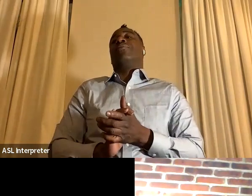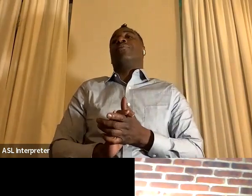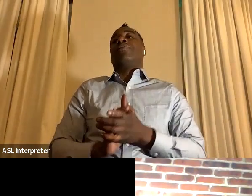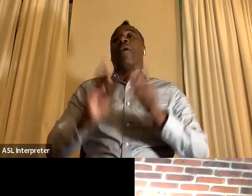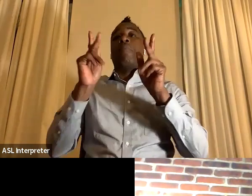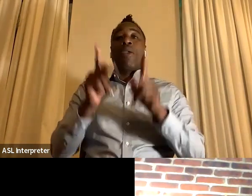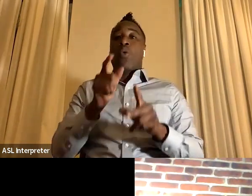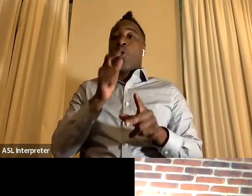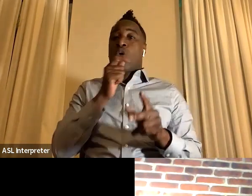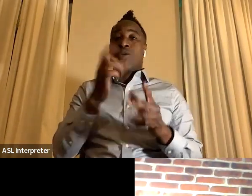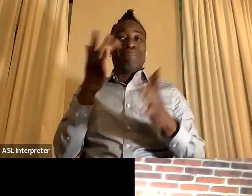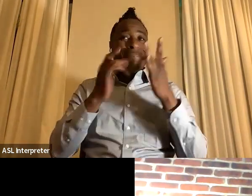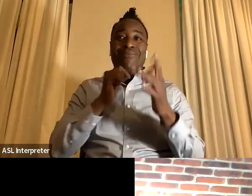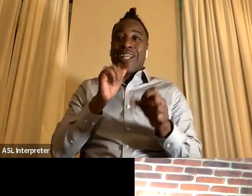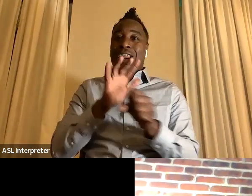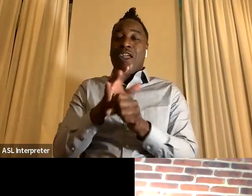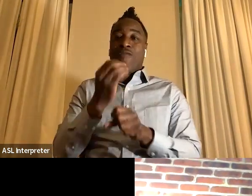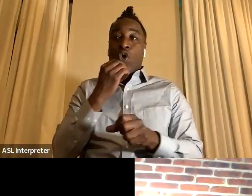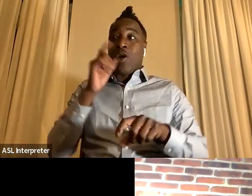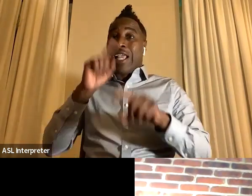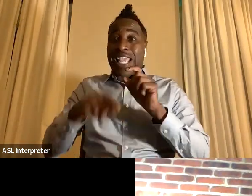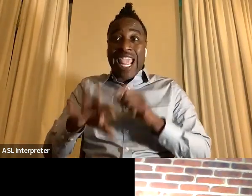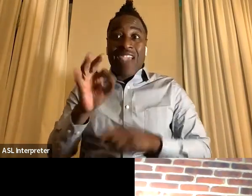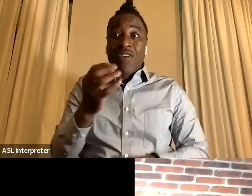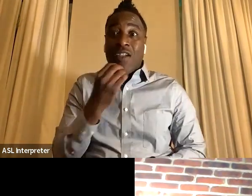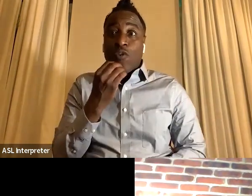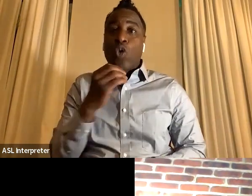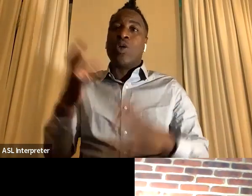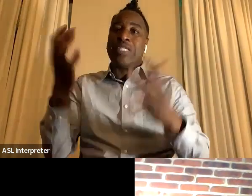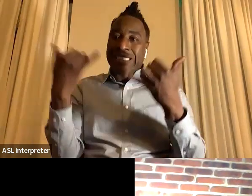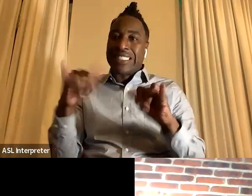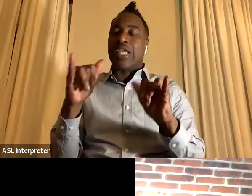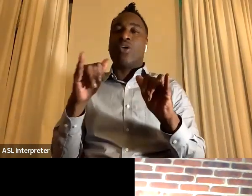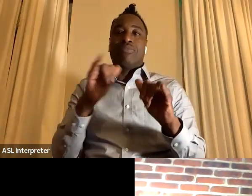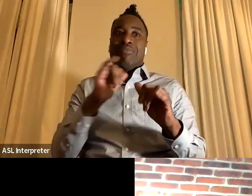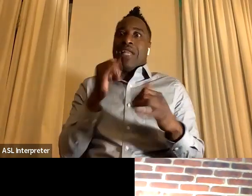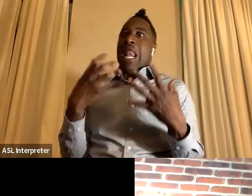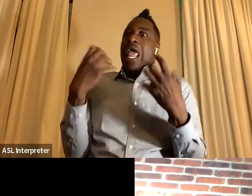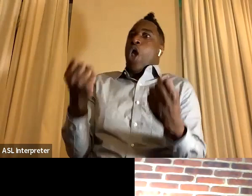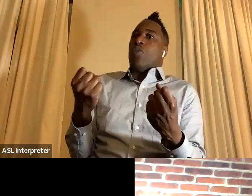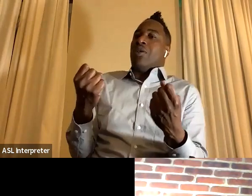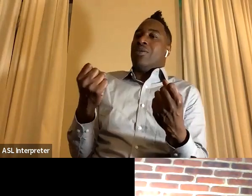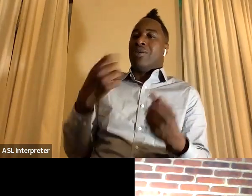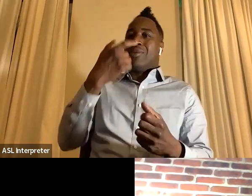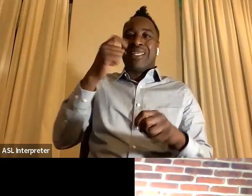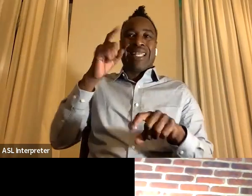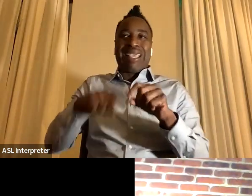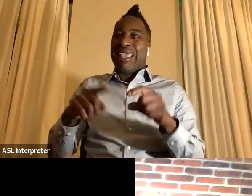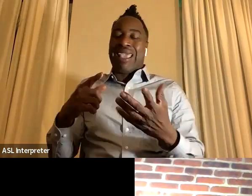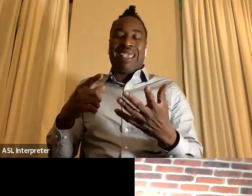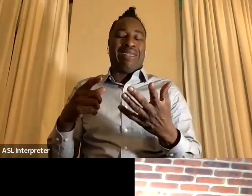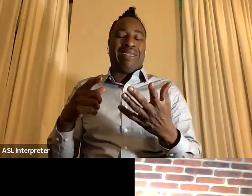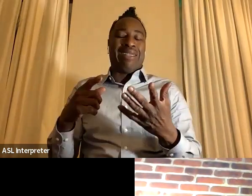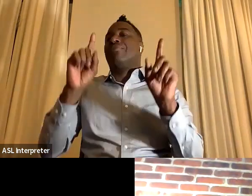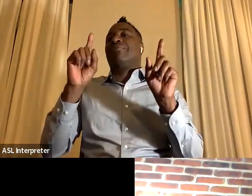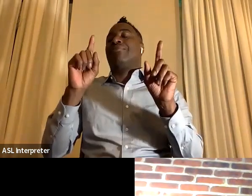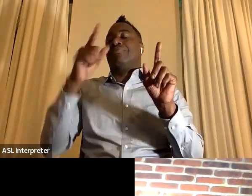they can't find food. They still they also are unhealthy because they can't get to because of the social ills that they're dealing with.